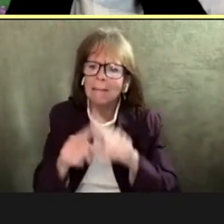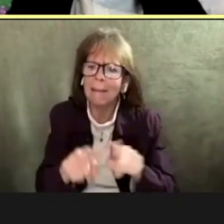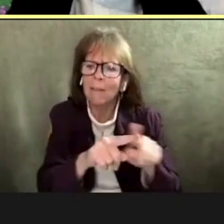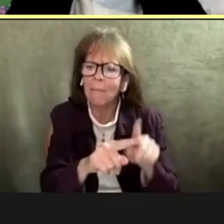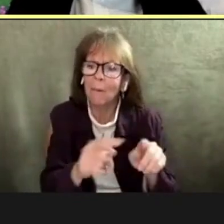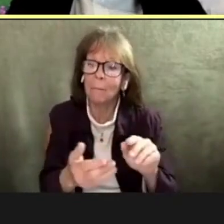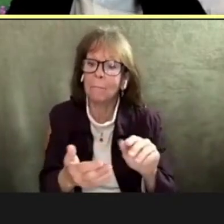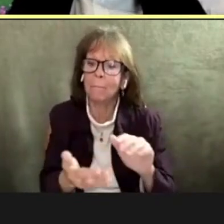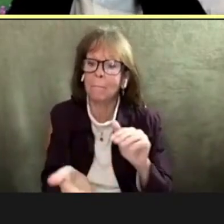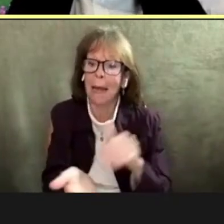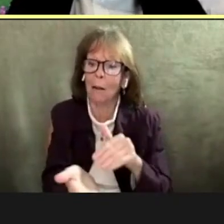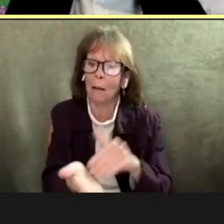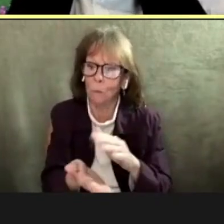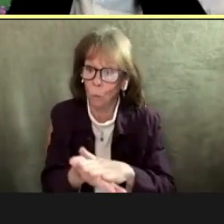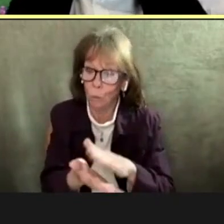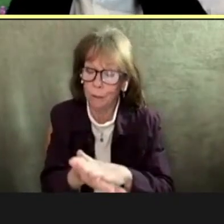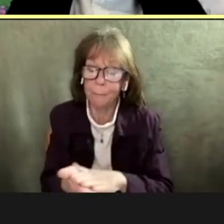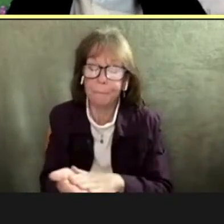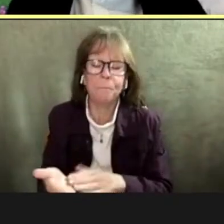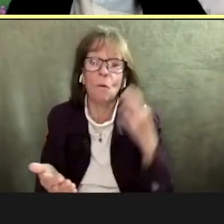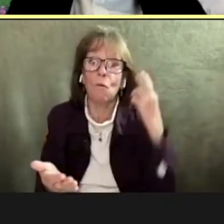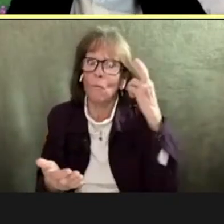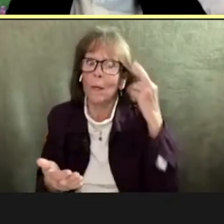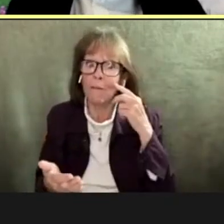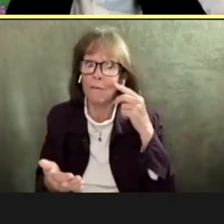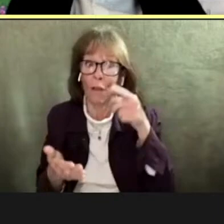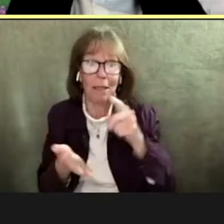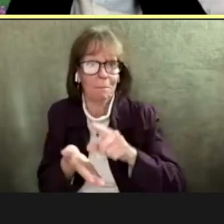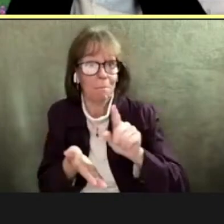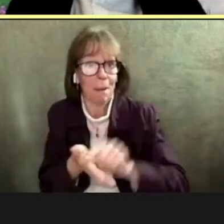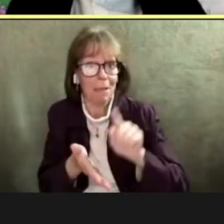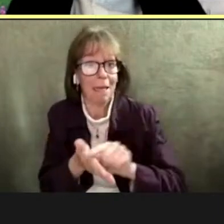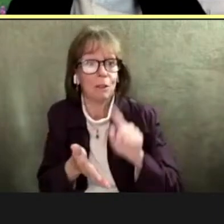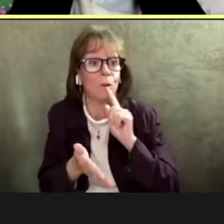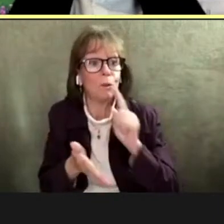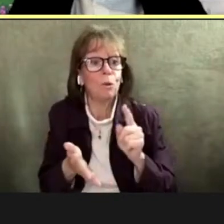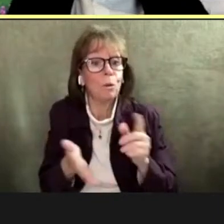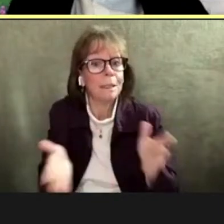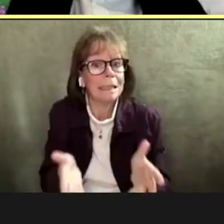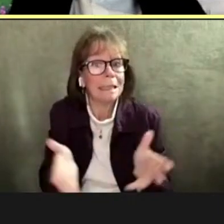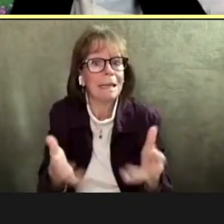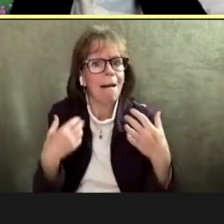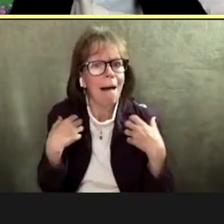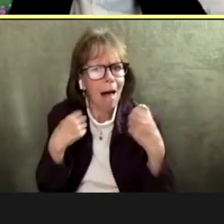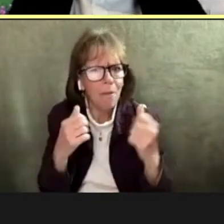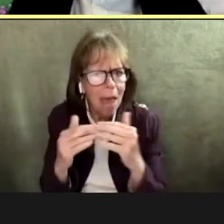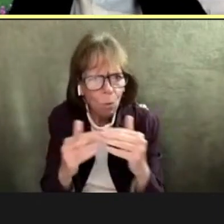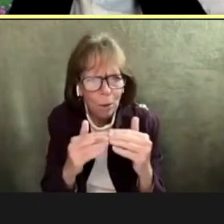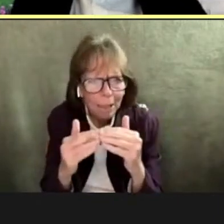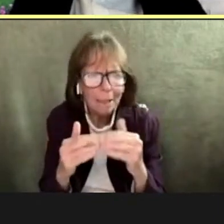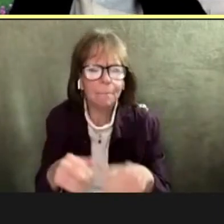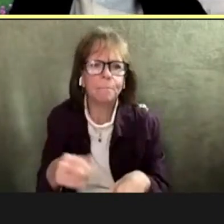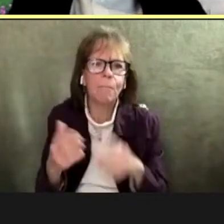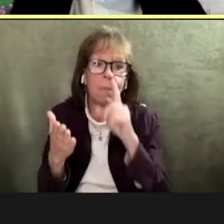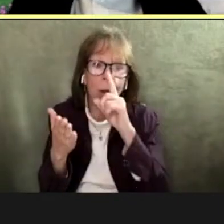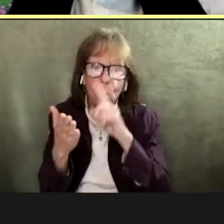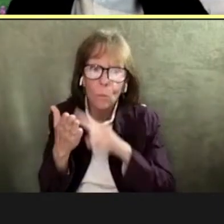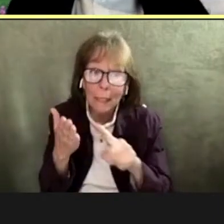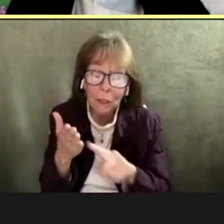The idea for this publication is that in order to advance health equity and research, sorry, and social justice,